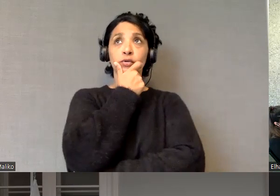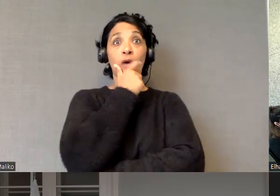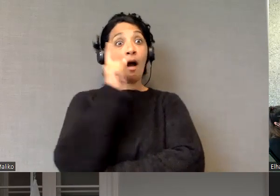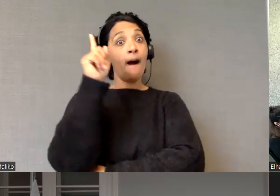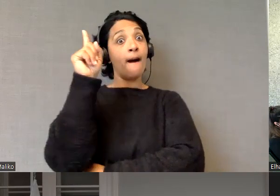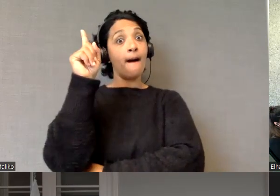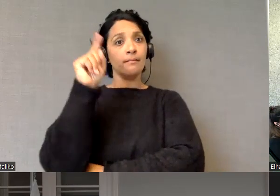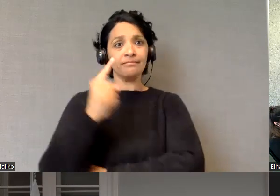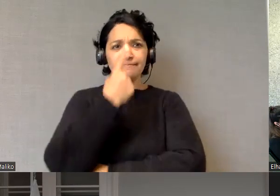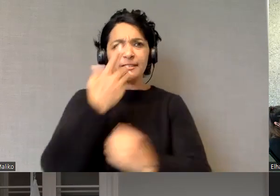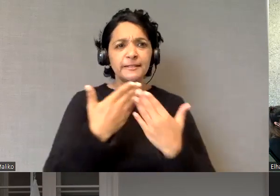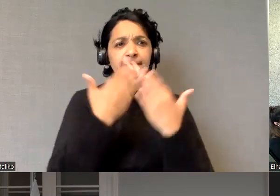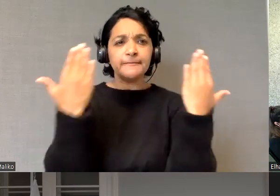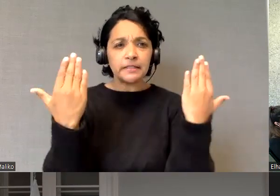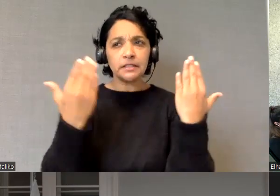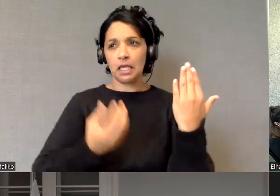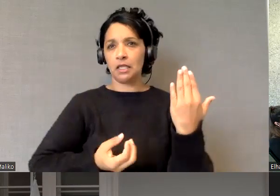day, it was most organisations were talking past each other.